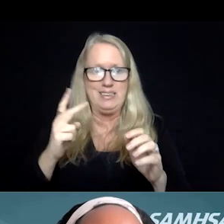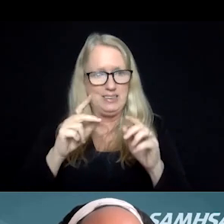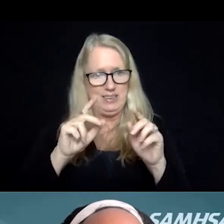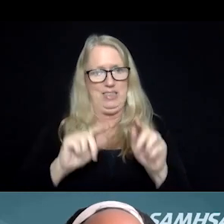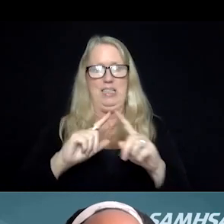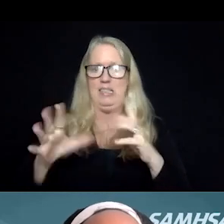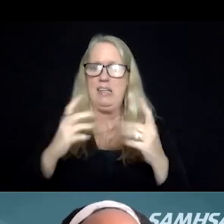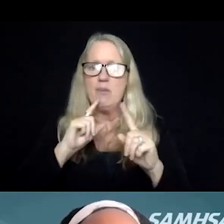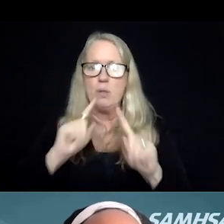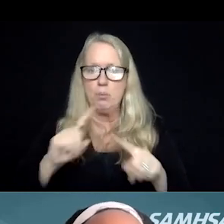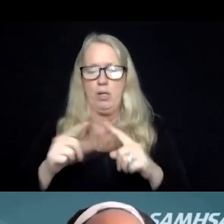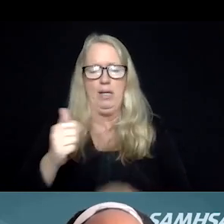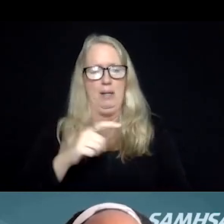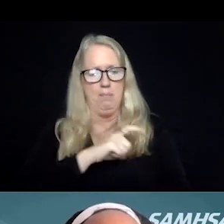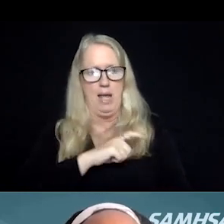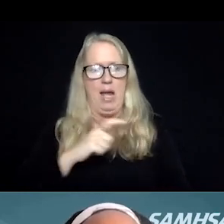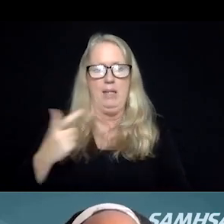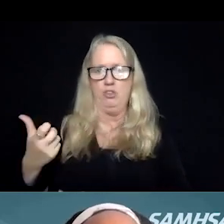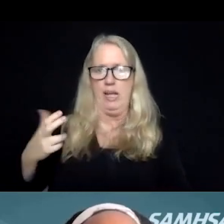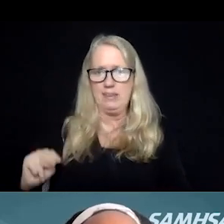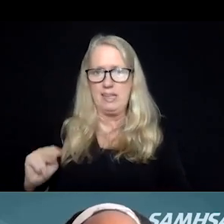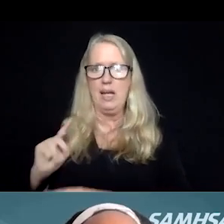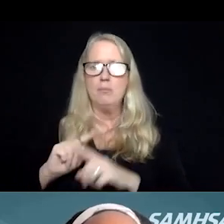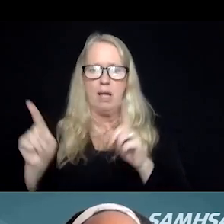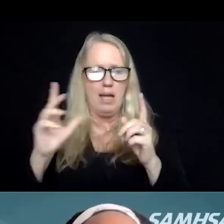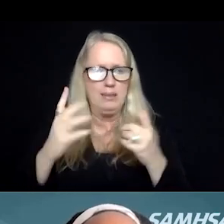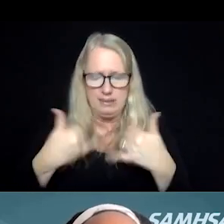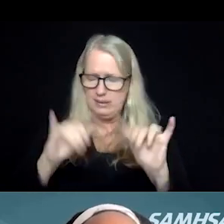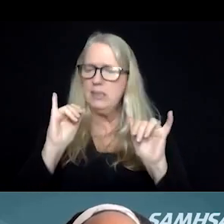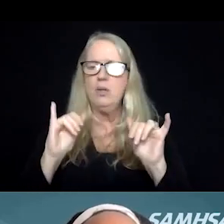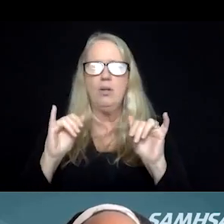OUTS AND SO HE HAS THE BADGE AND GUN THERE, BUT THEY ARE ALL